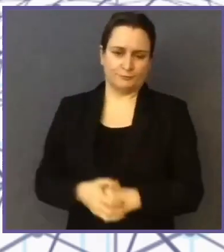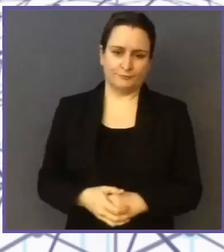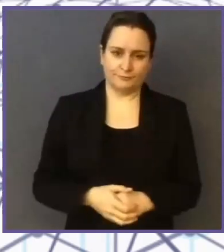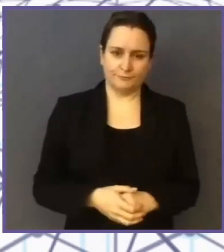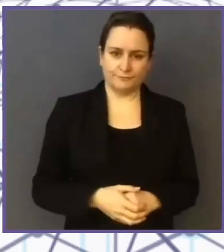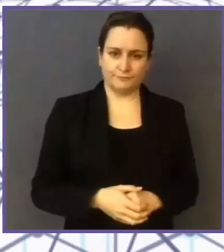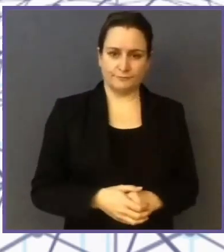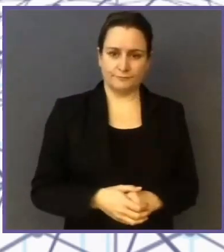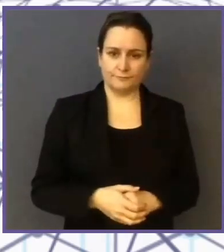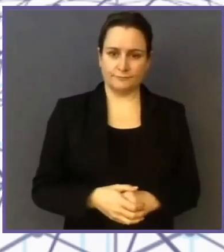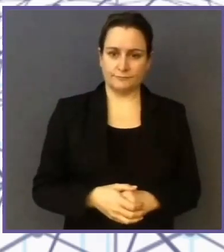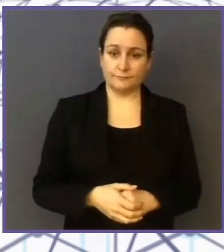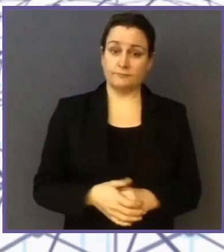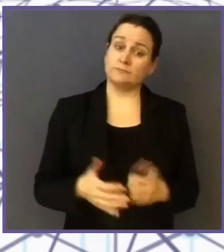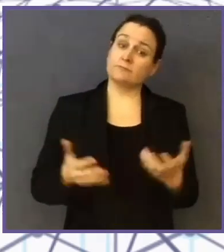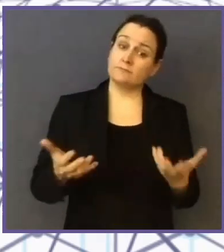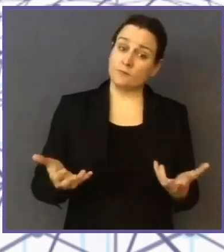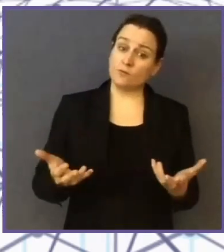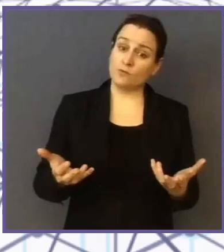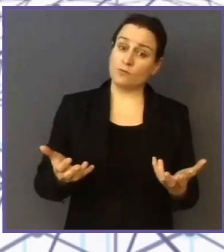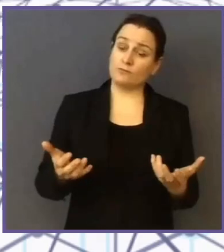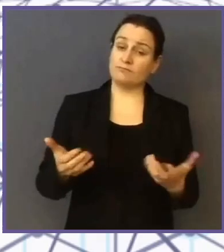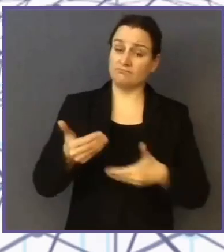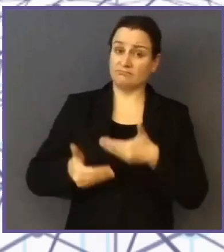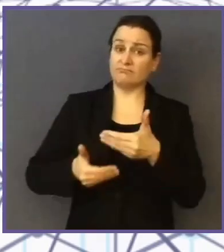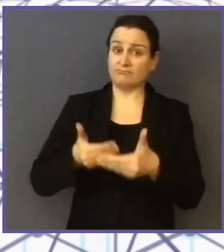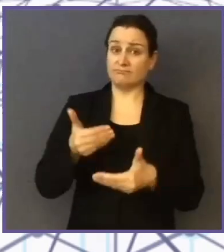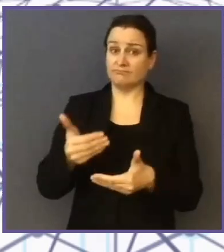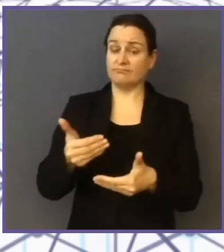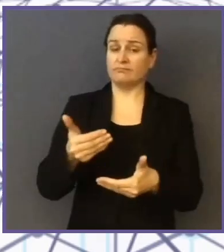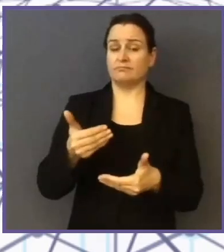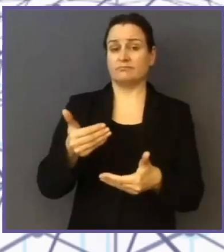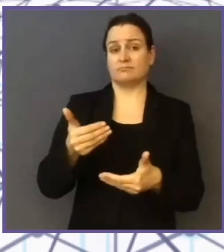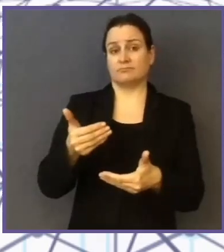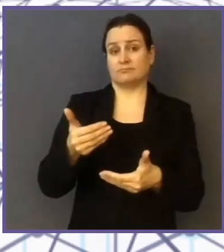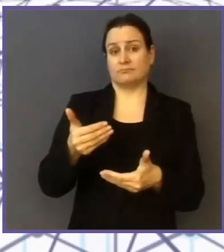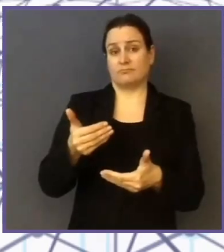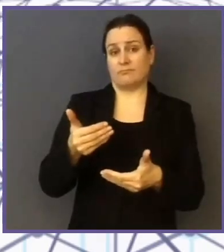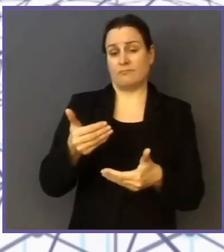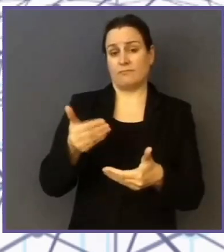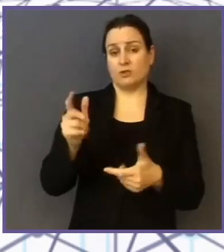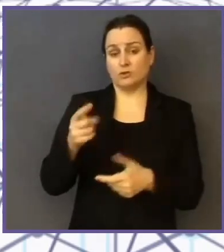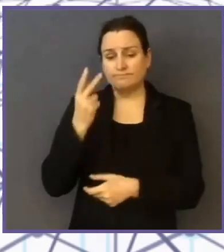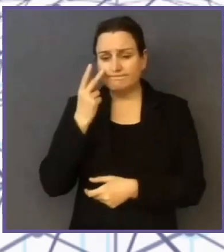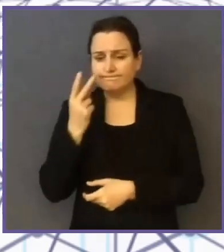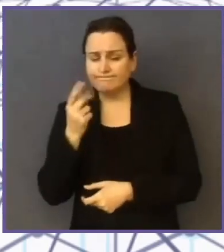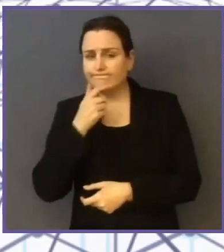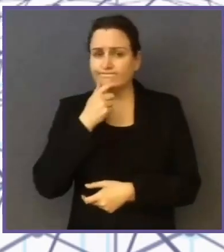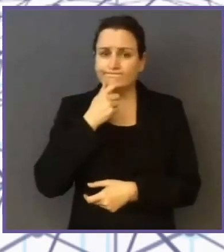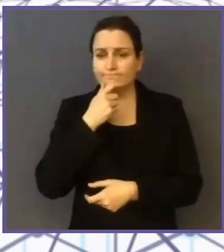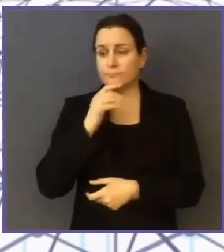years, so that a true understanding of what is needed from their perspective can be made clear.